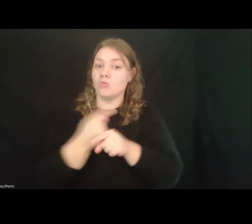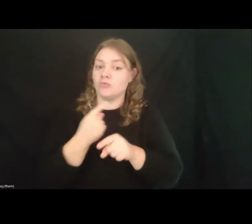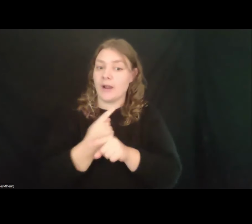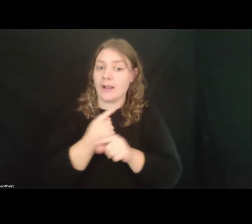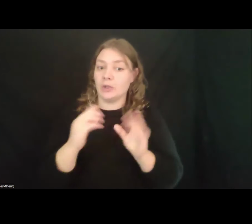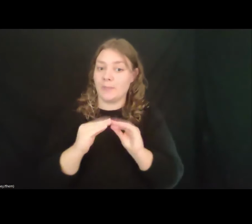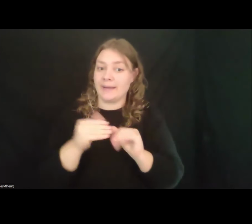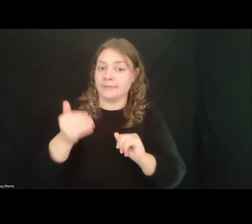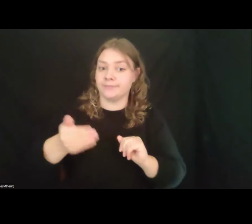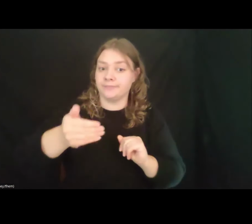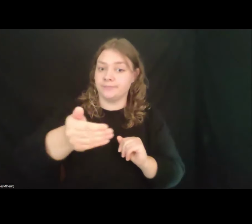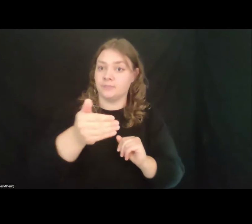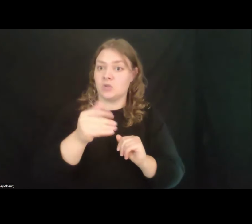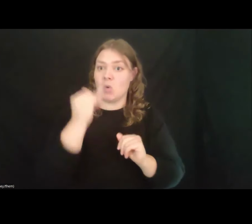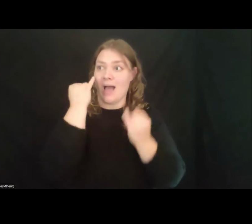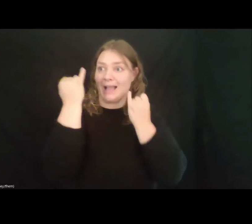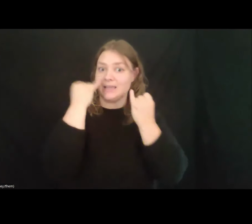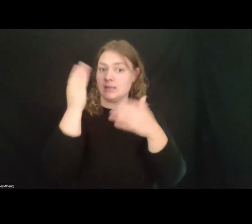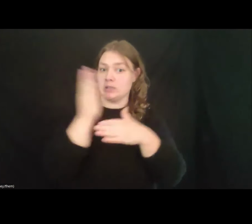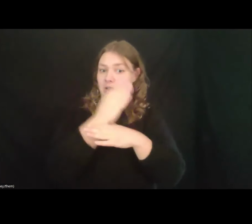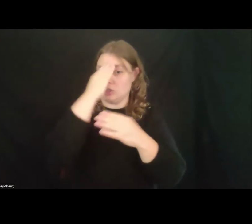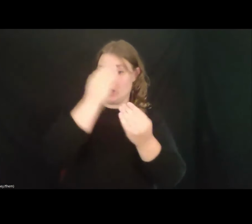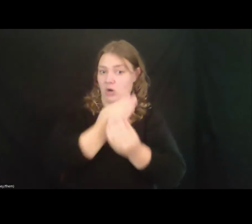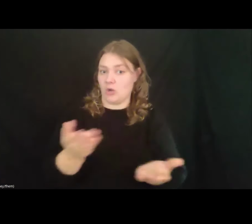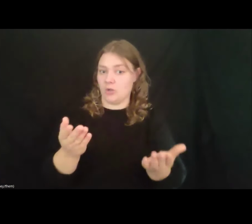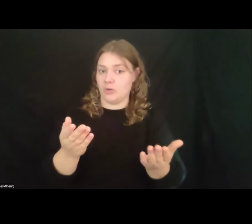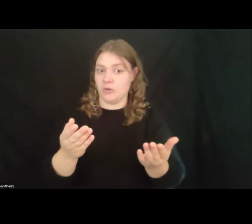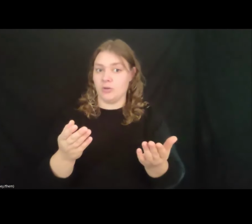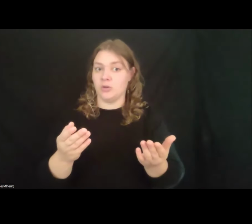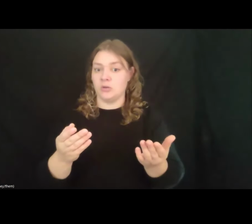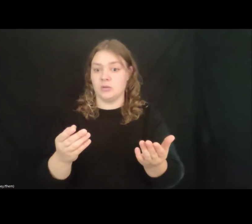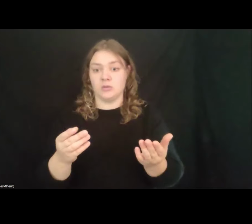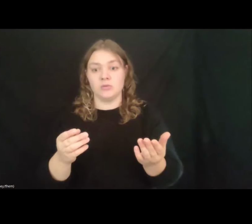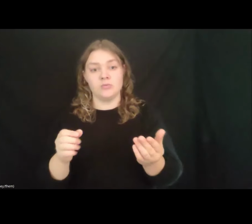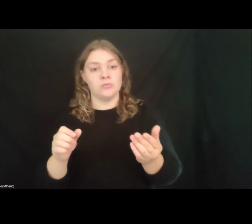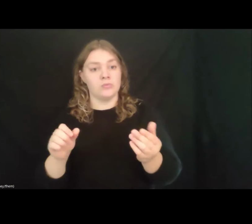share all these ideas so they can also be shared uh to the acute Services as